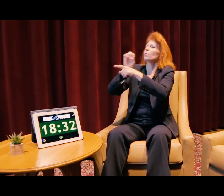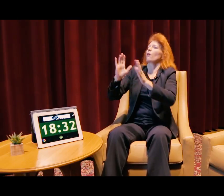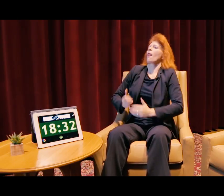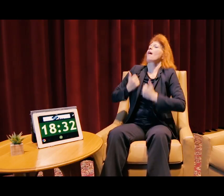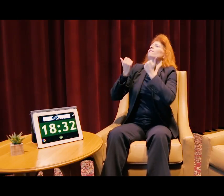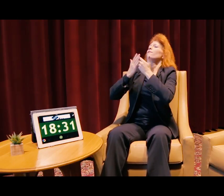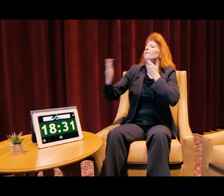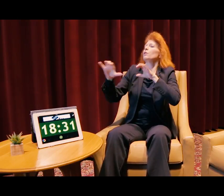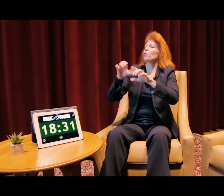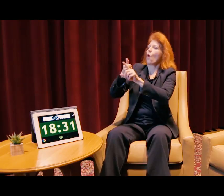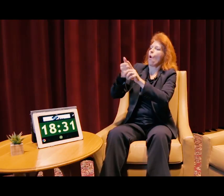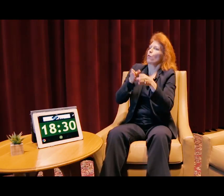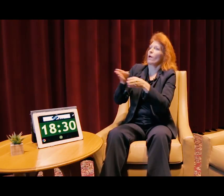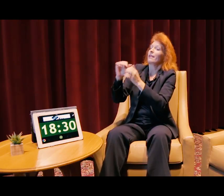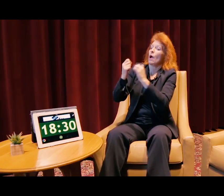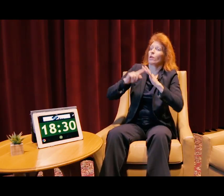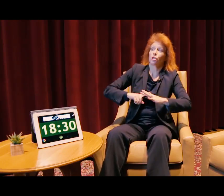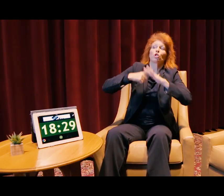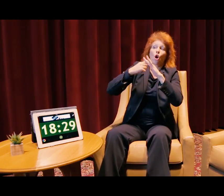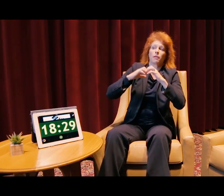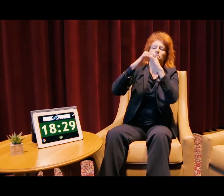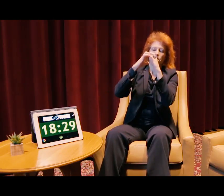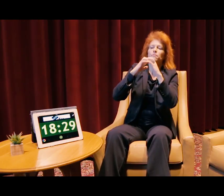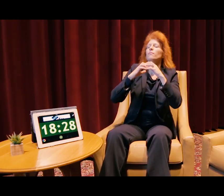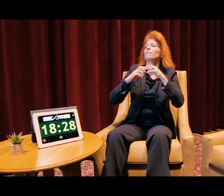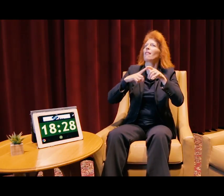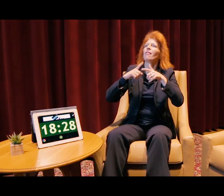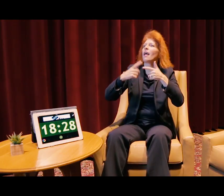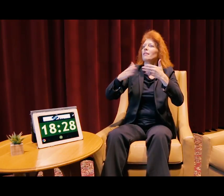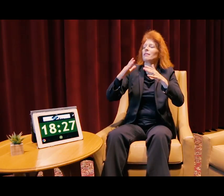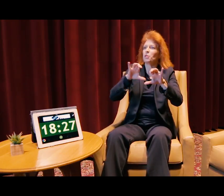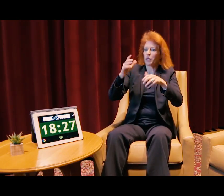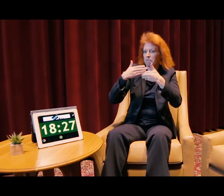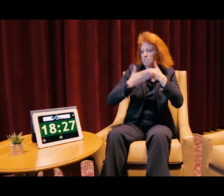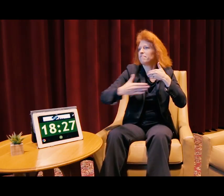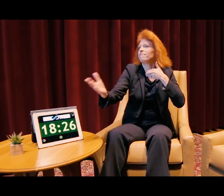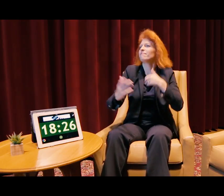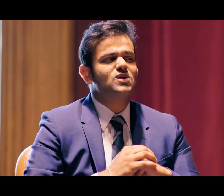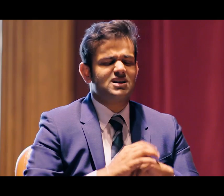"and do it your own way." So that's how I got started in it, and I've been doing that since.